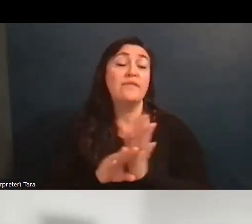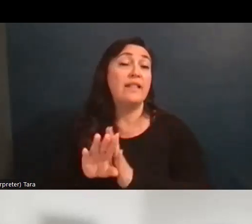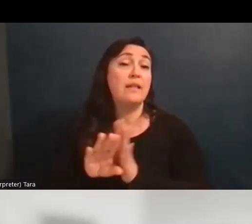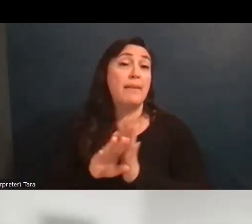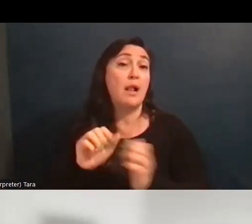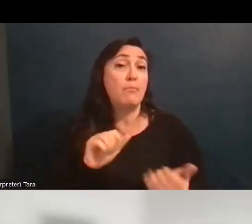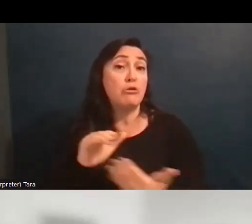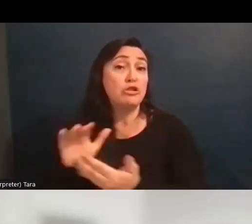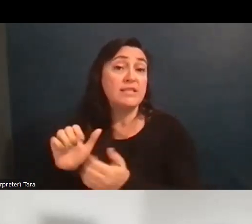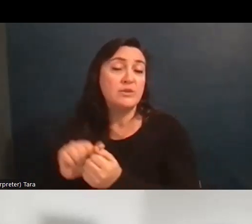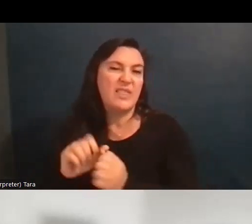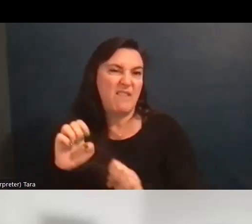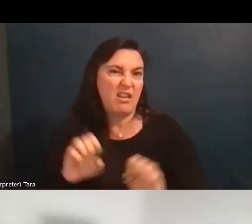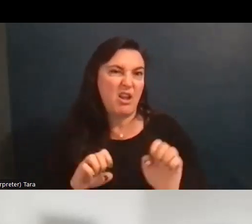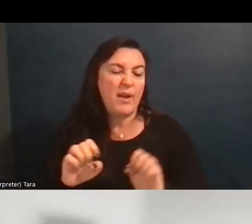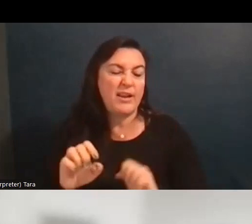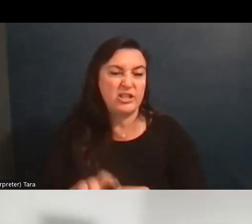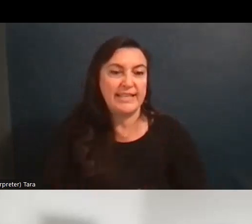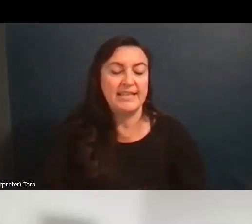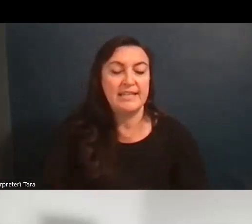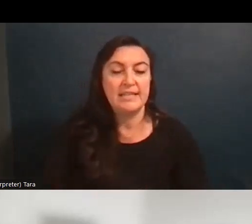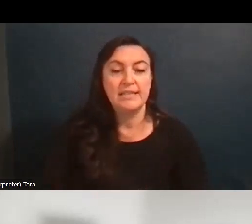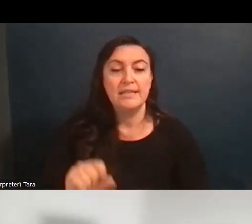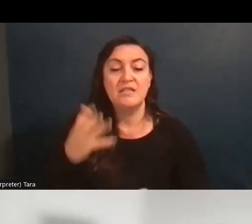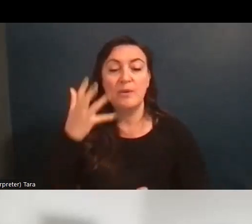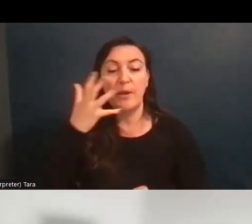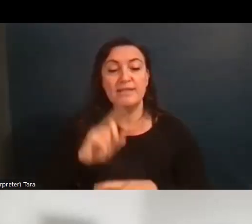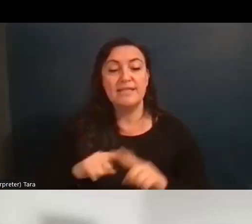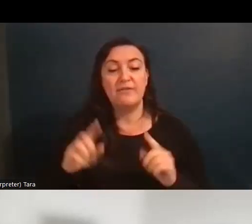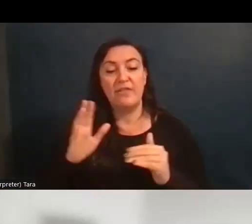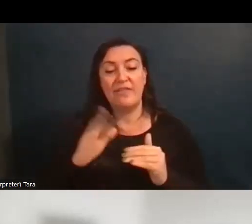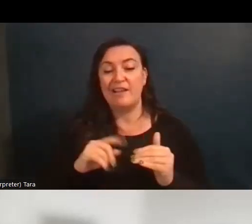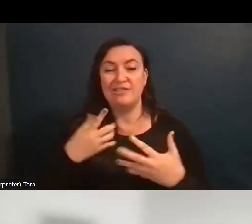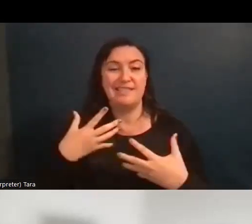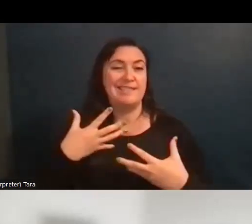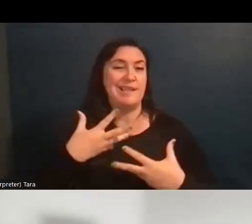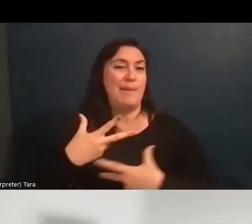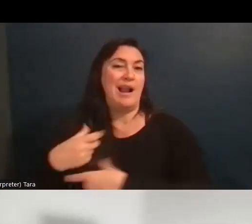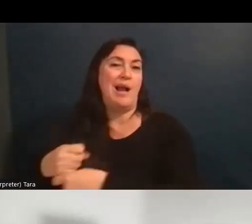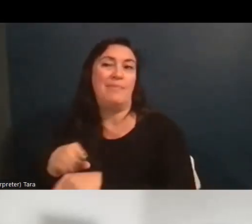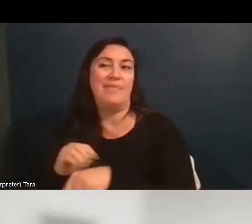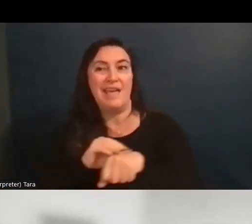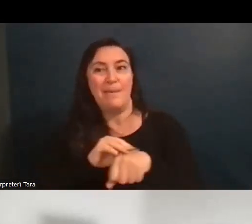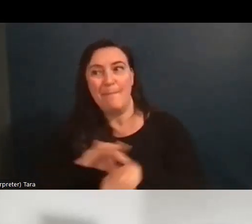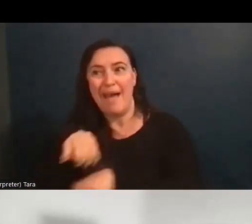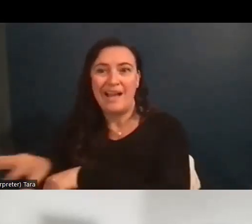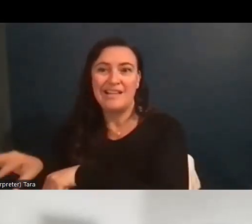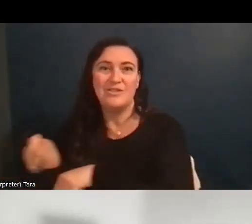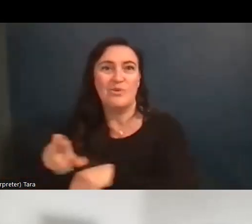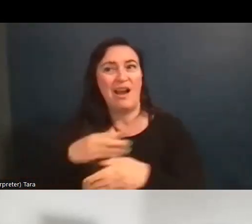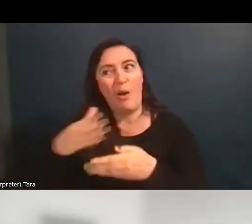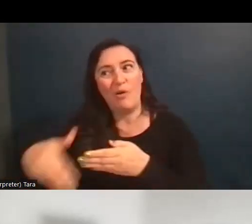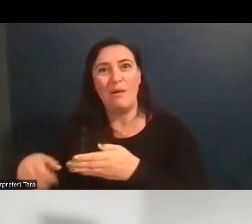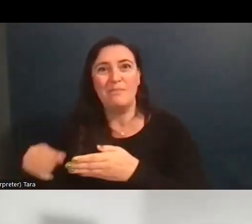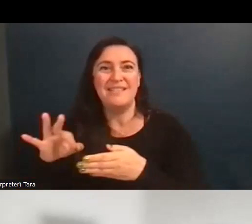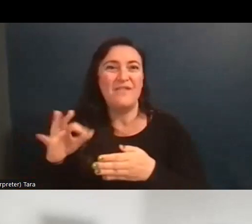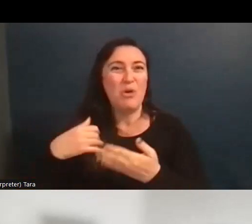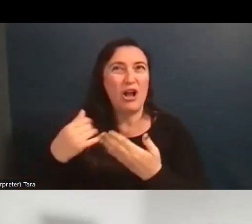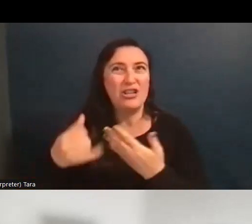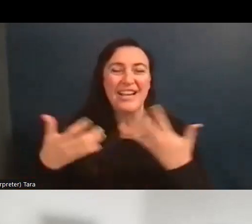So it looks a little different than sort of summing up all the impacts or outcomes of a project when it wraps up.